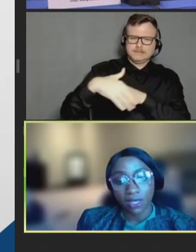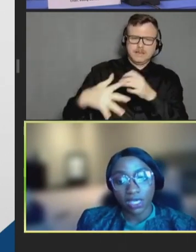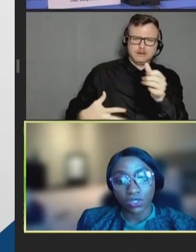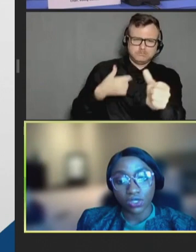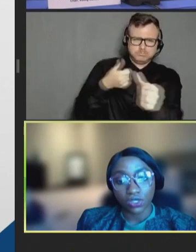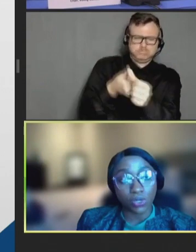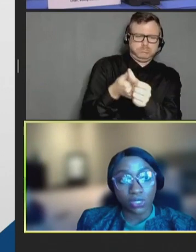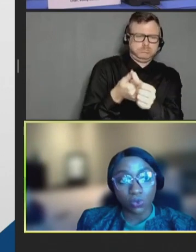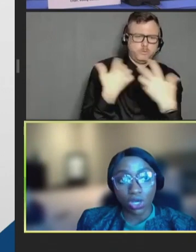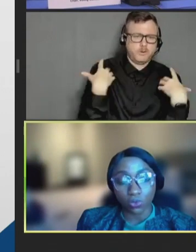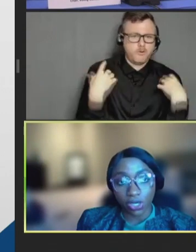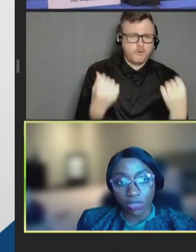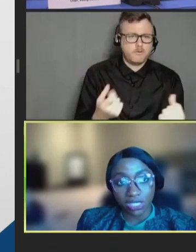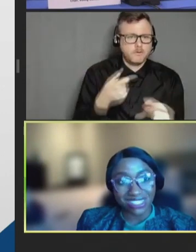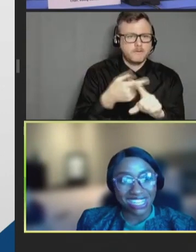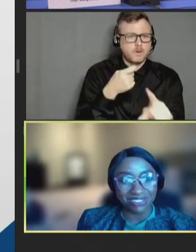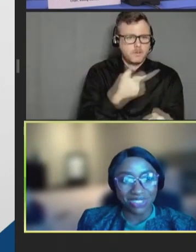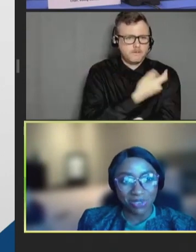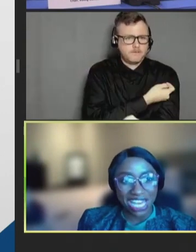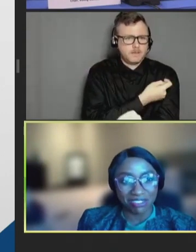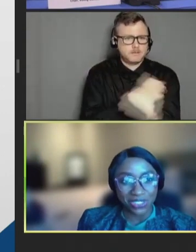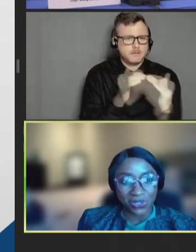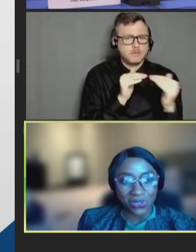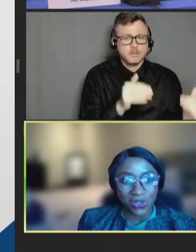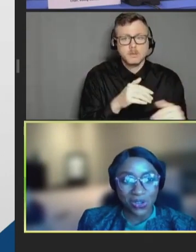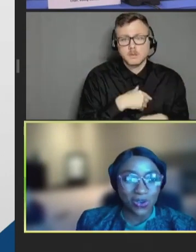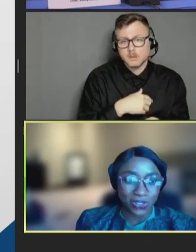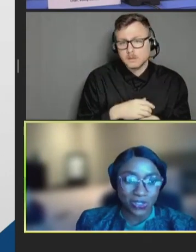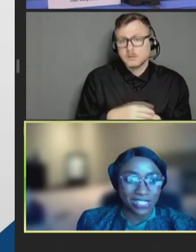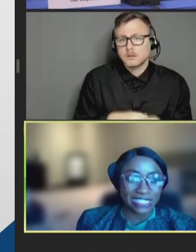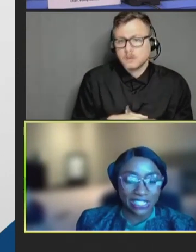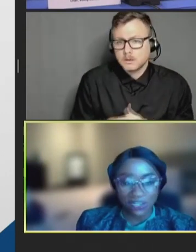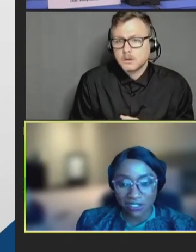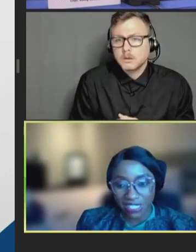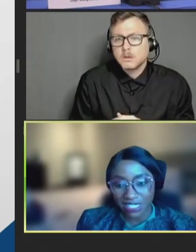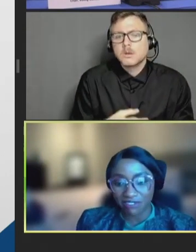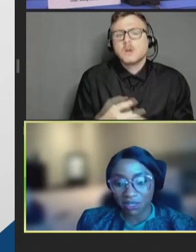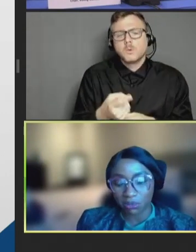In 2021, where we still have -- where we have, you know, cross cutting data set available